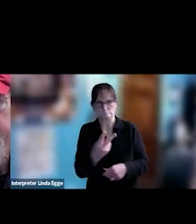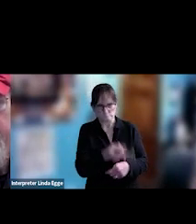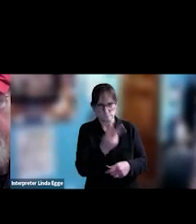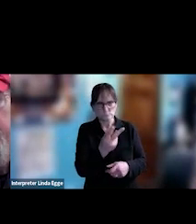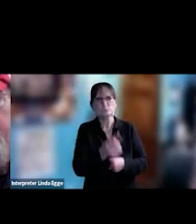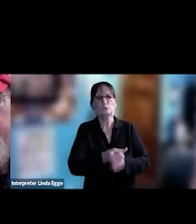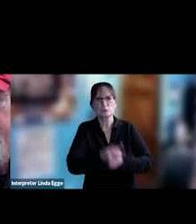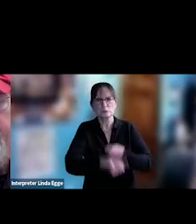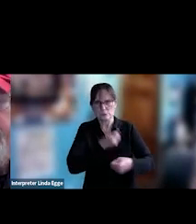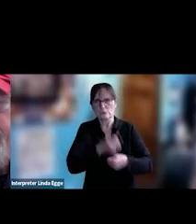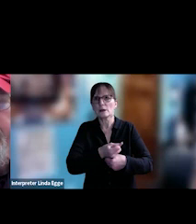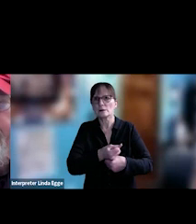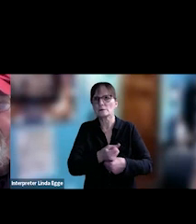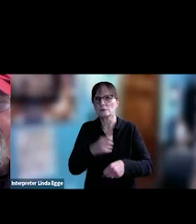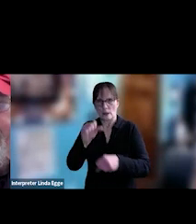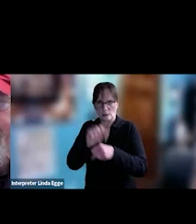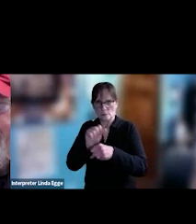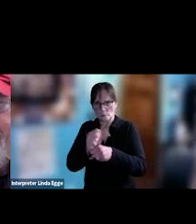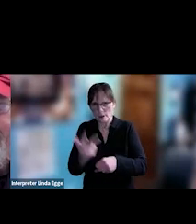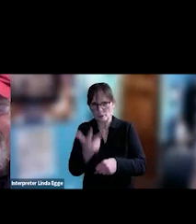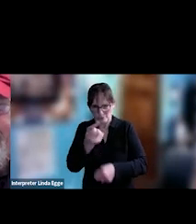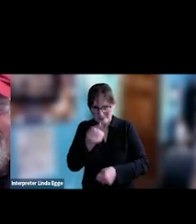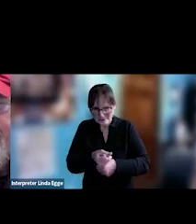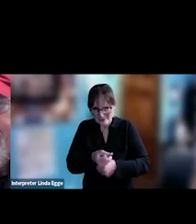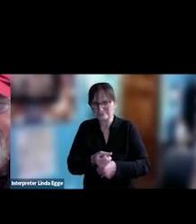Two? Okay. Working on three there. Working on three, okay.